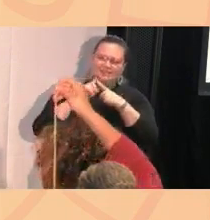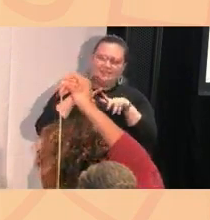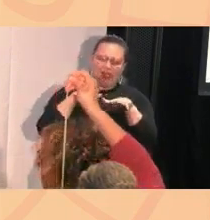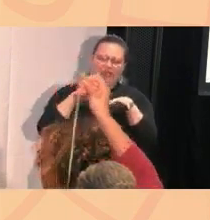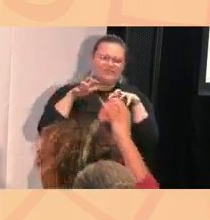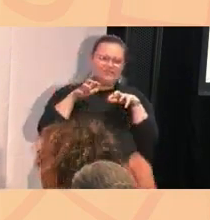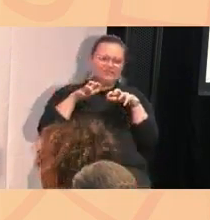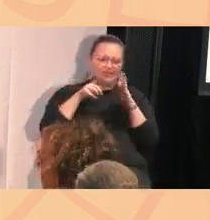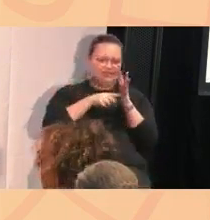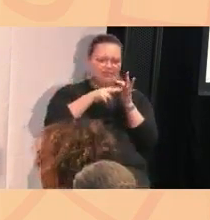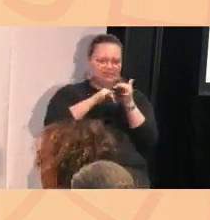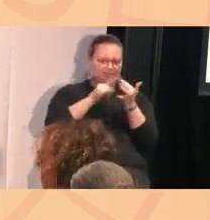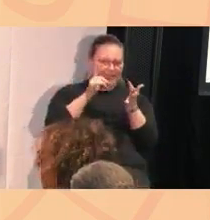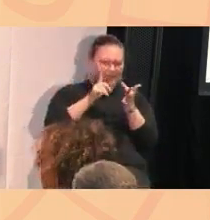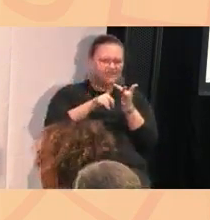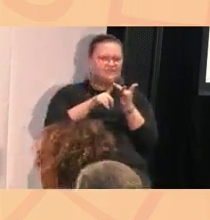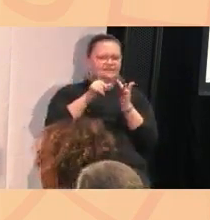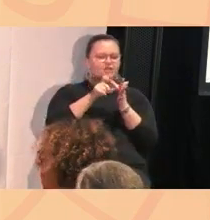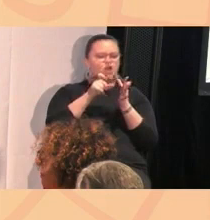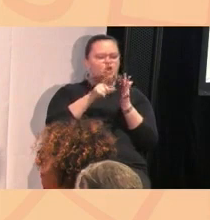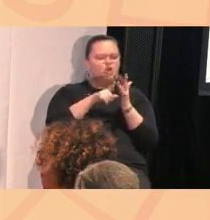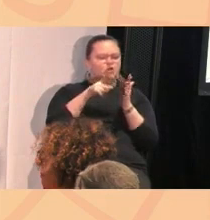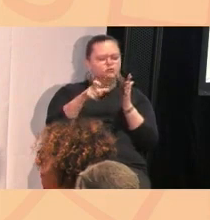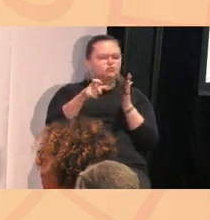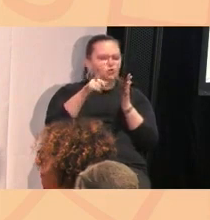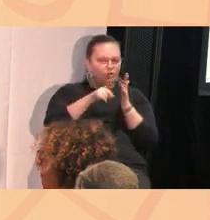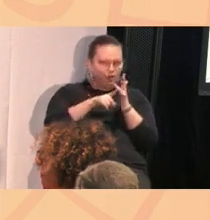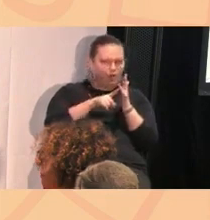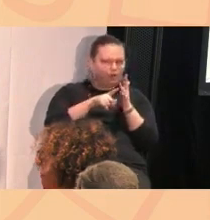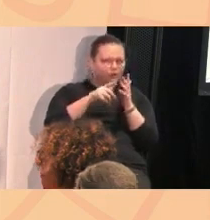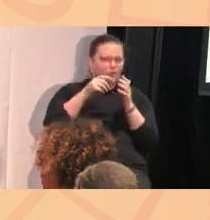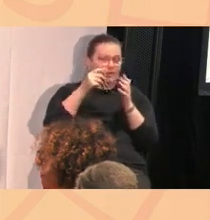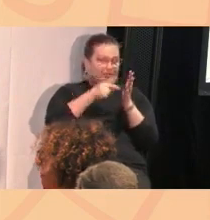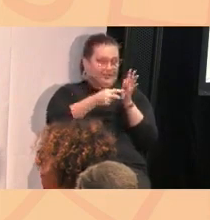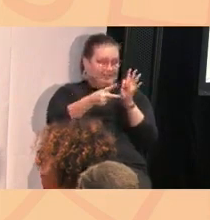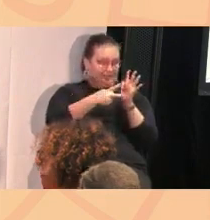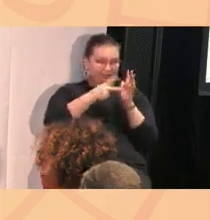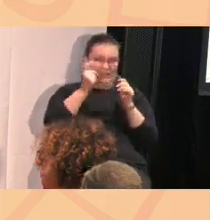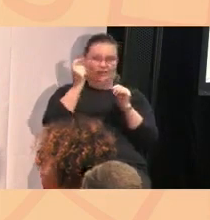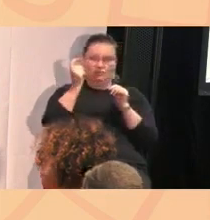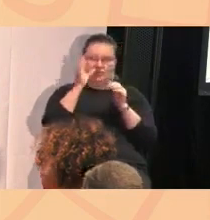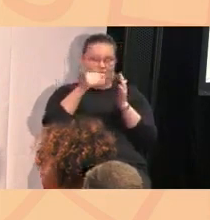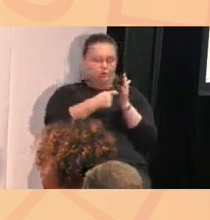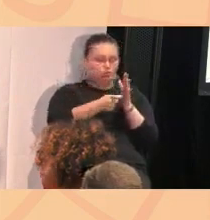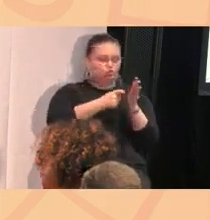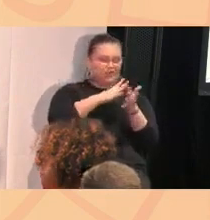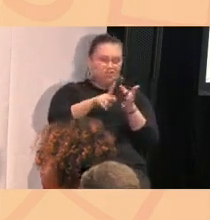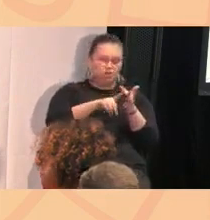Julie, The second question is also directed at you. Do you think the past is still tense?